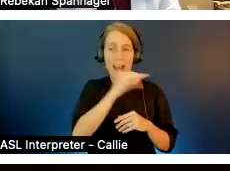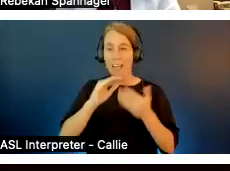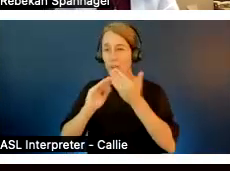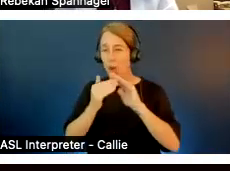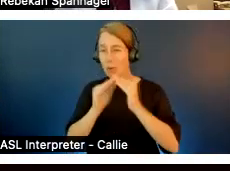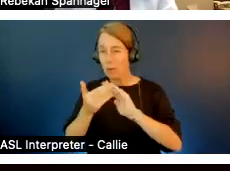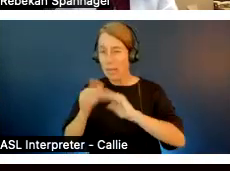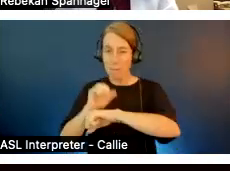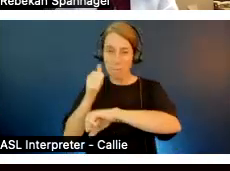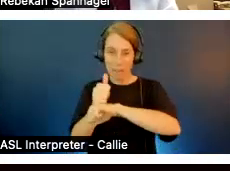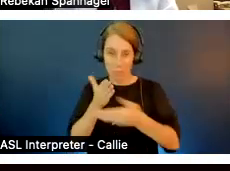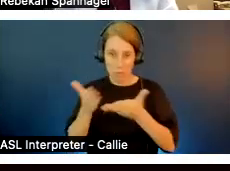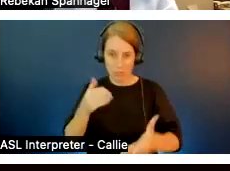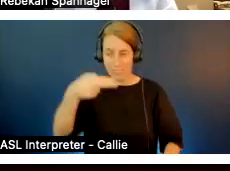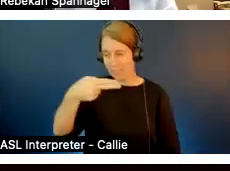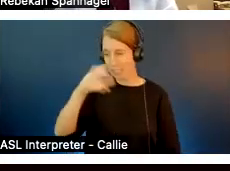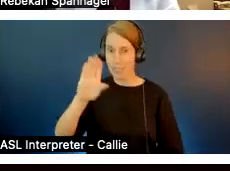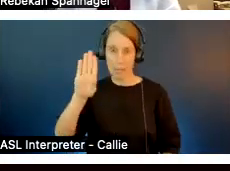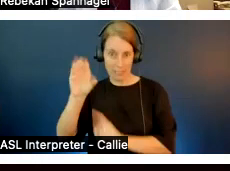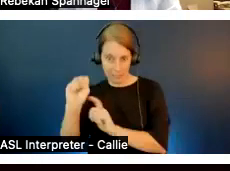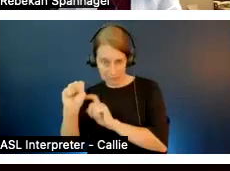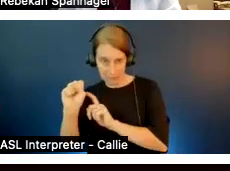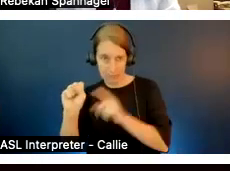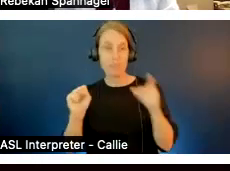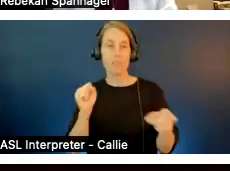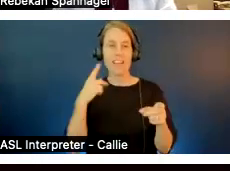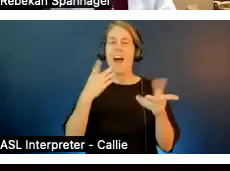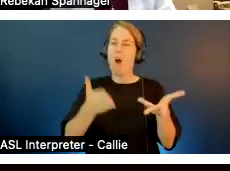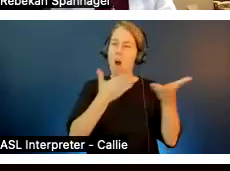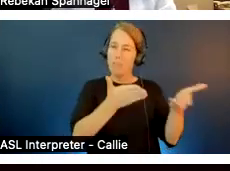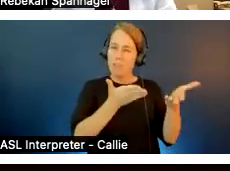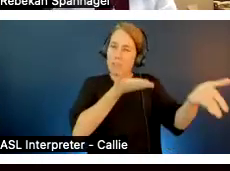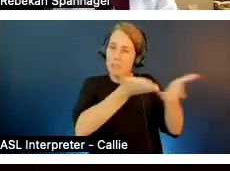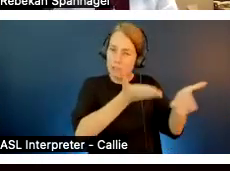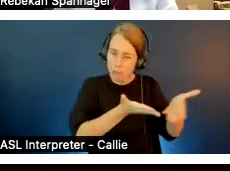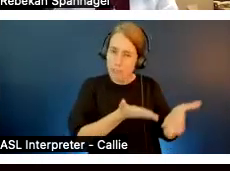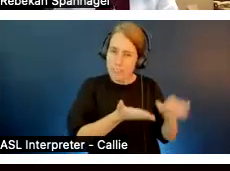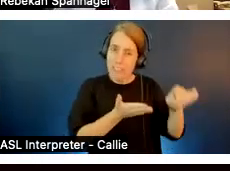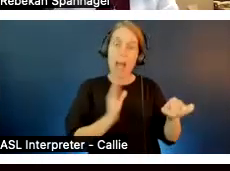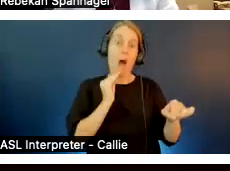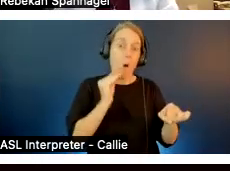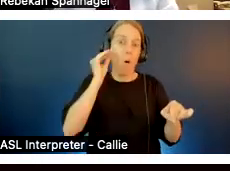would otherwise have to go into an institutional setting these are services that an individual may